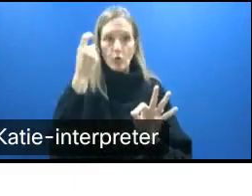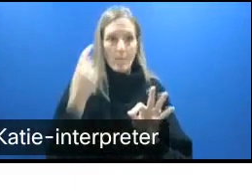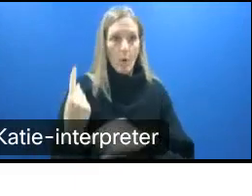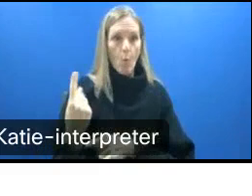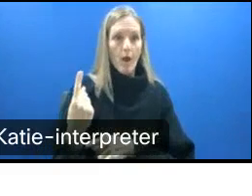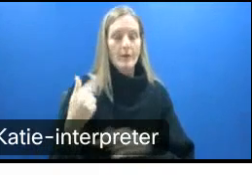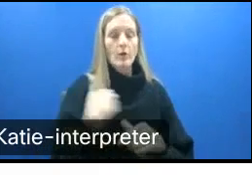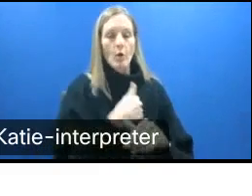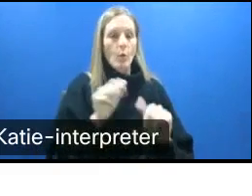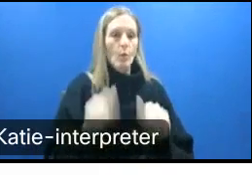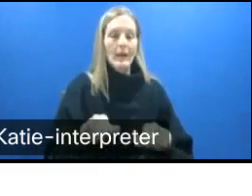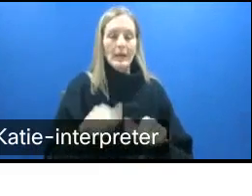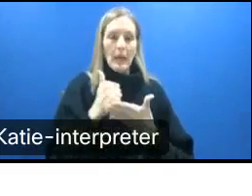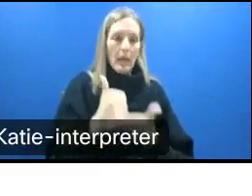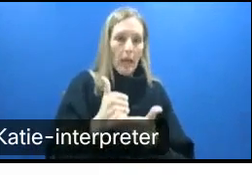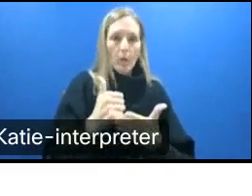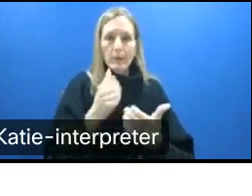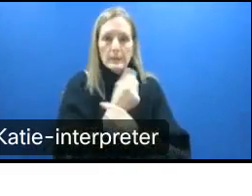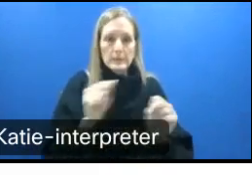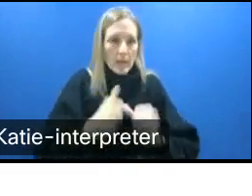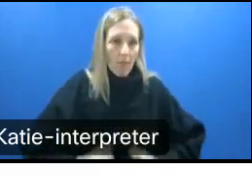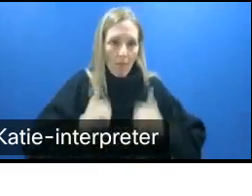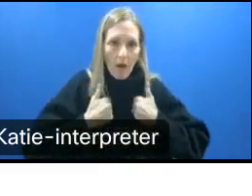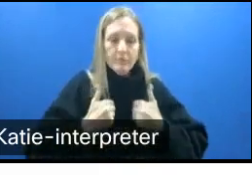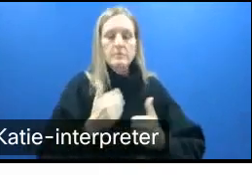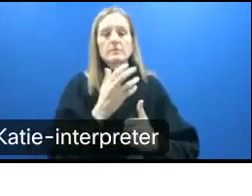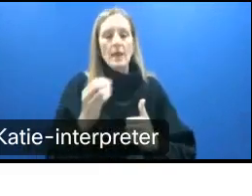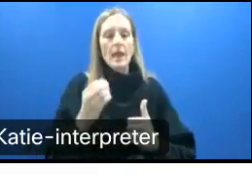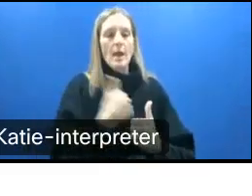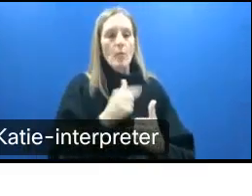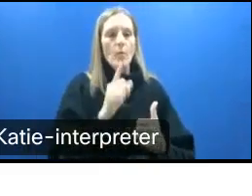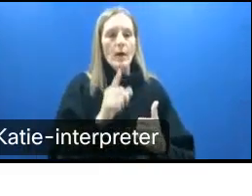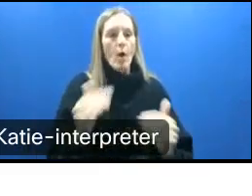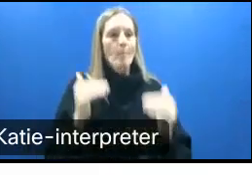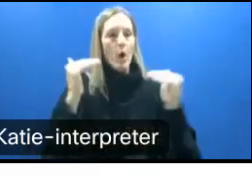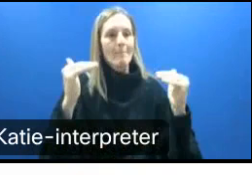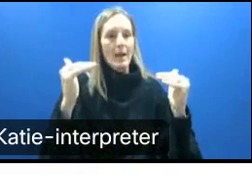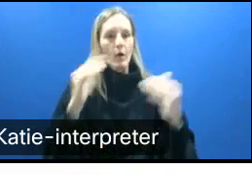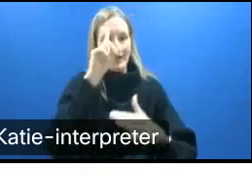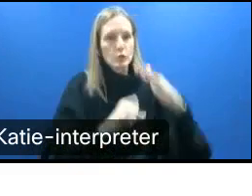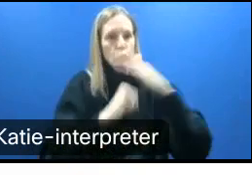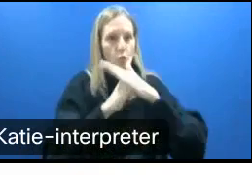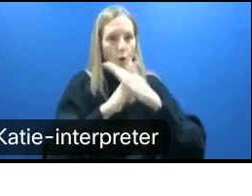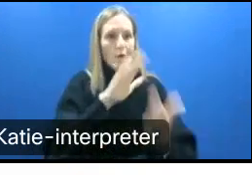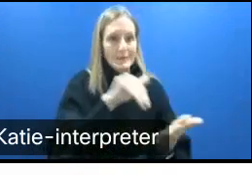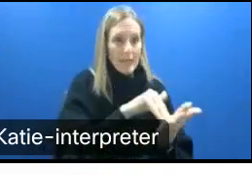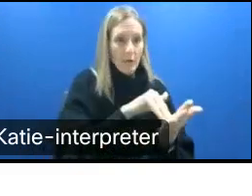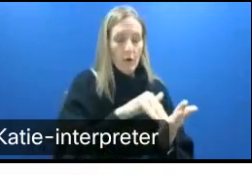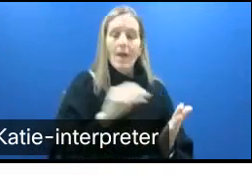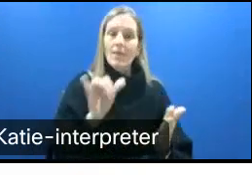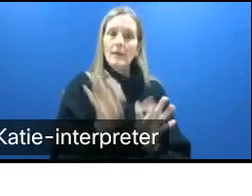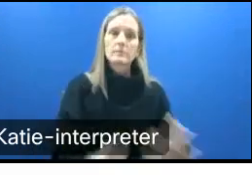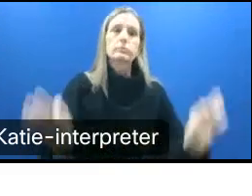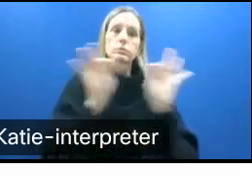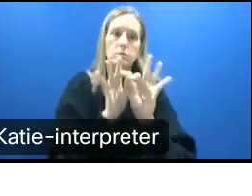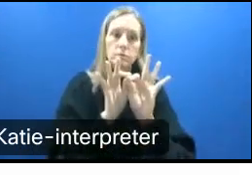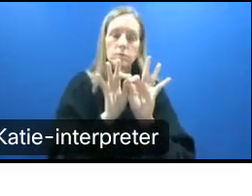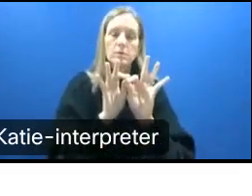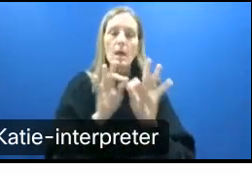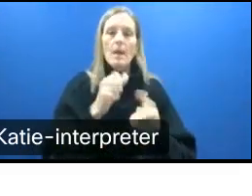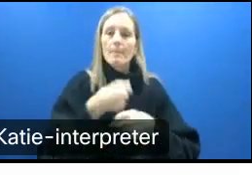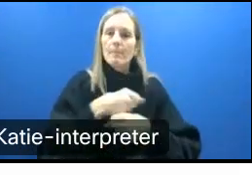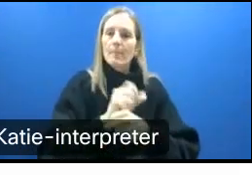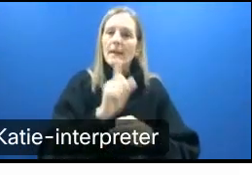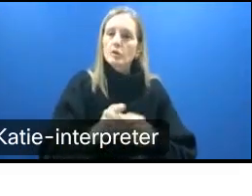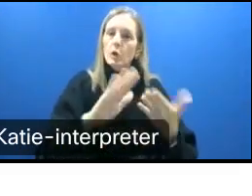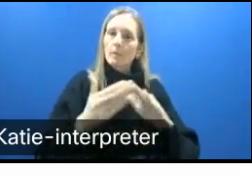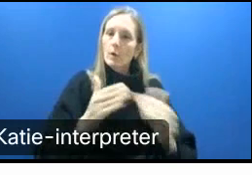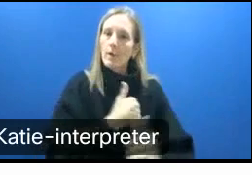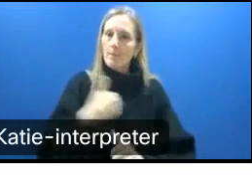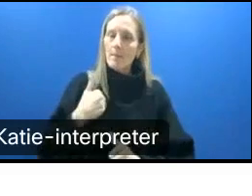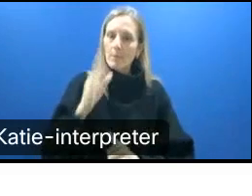Our community kings has been recertified as an advanced primary stroke center, a critically important service that ensures our community members a better chance of recovery after a stroke.